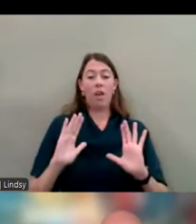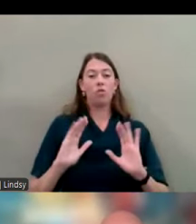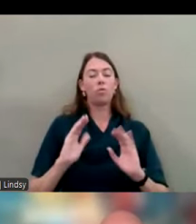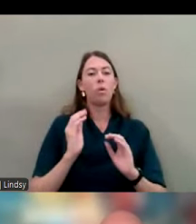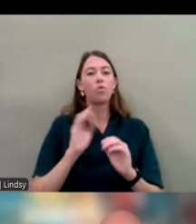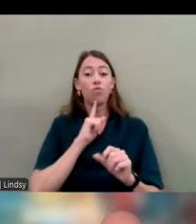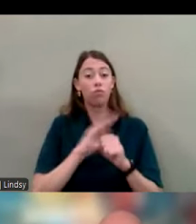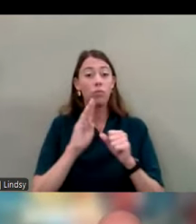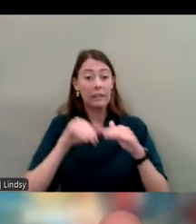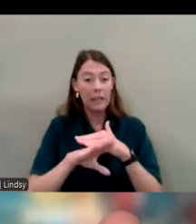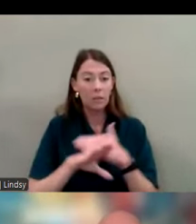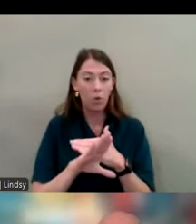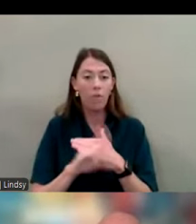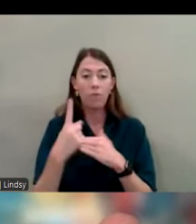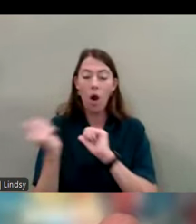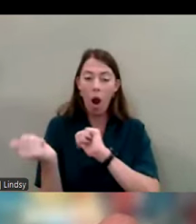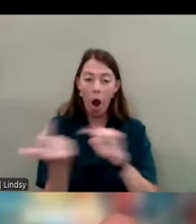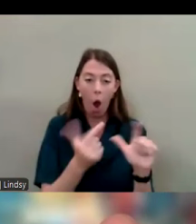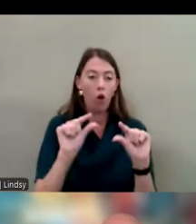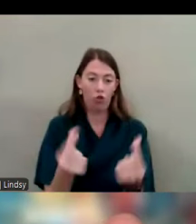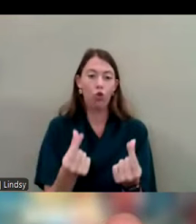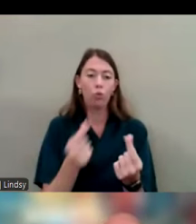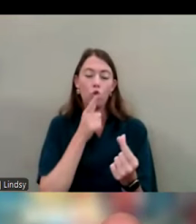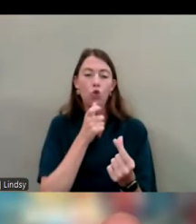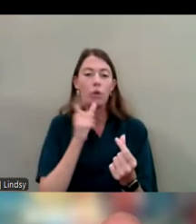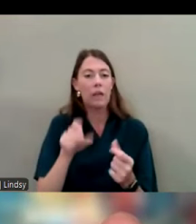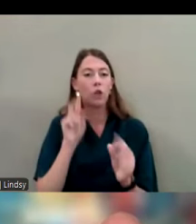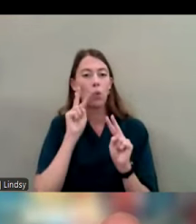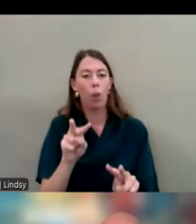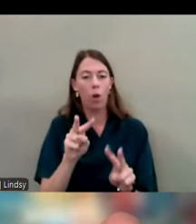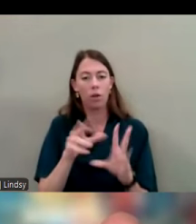groups who need to access the content. And of course, your release plans need to